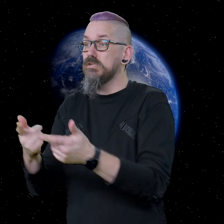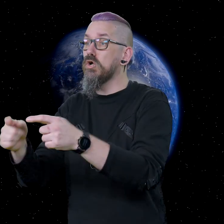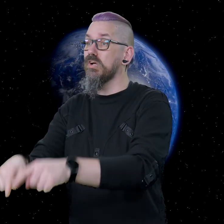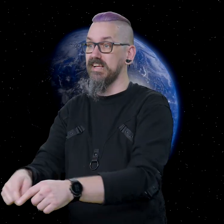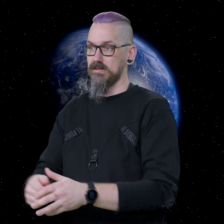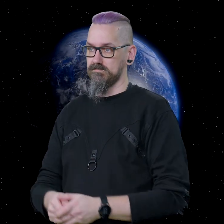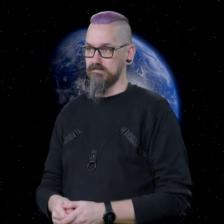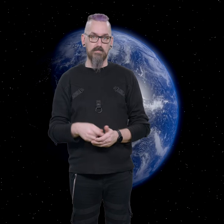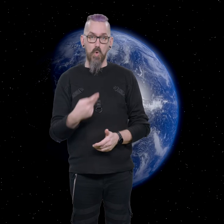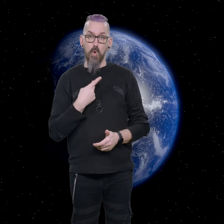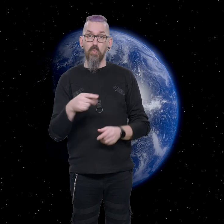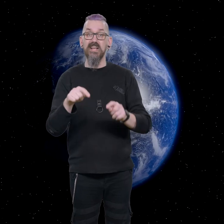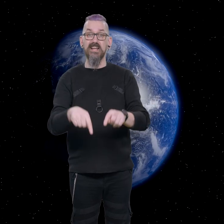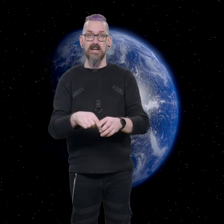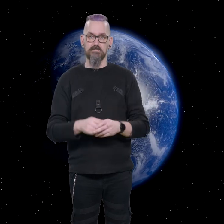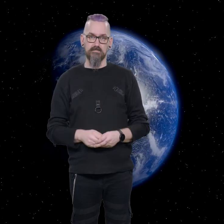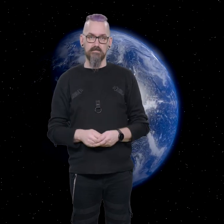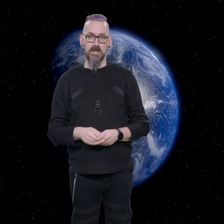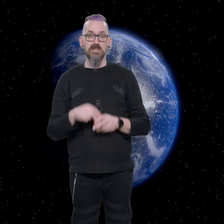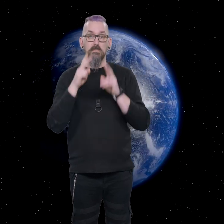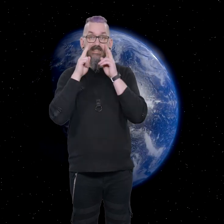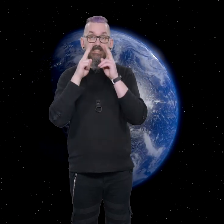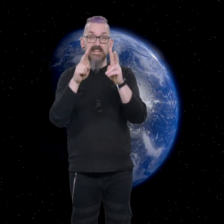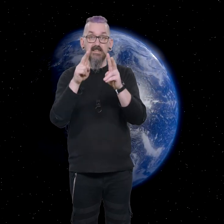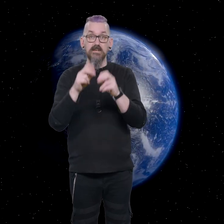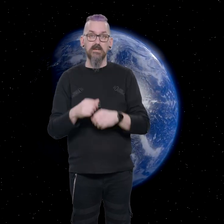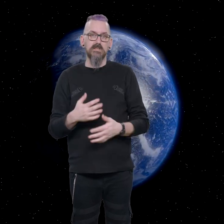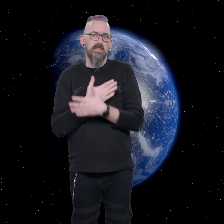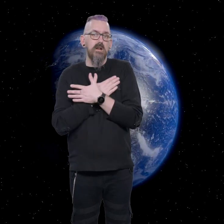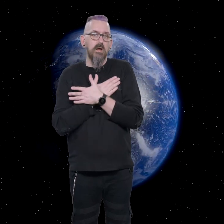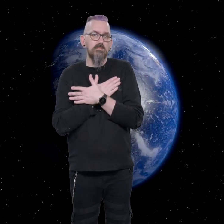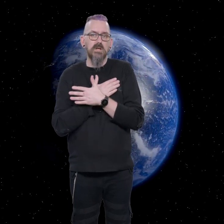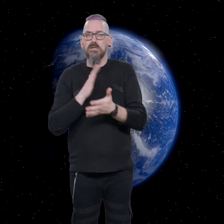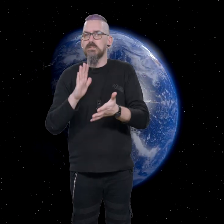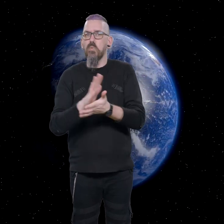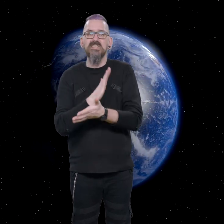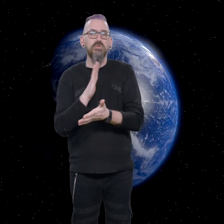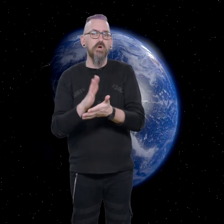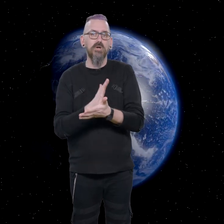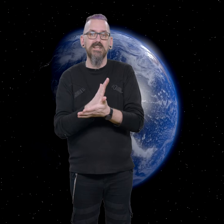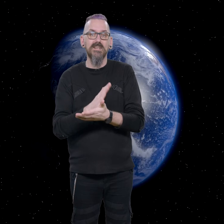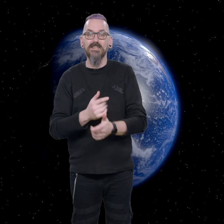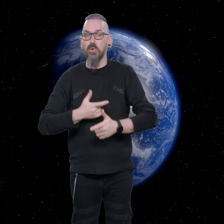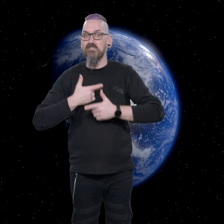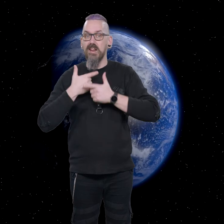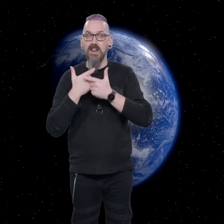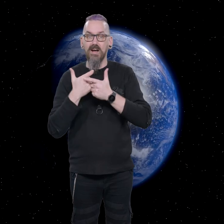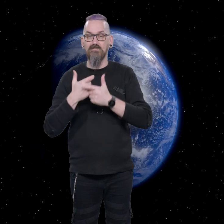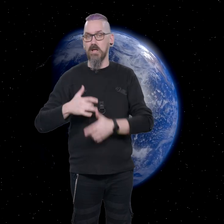You are here, We are here, To be seen, To be love, To enjoy, To have a laugh,